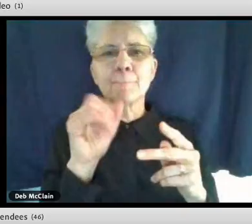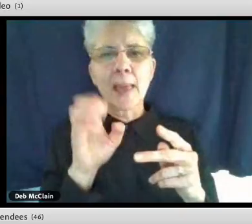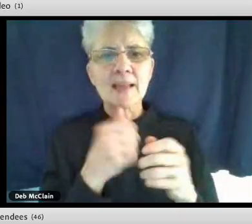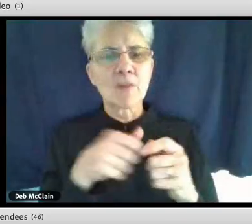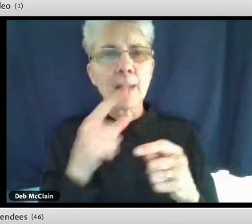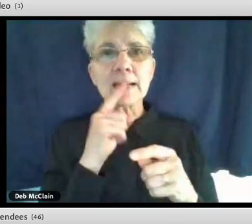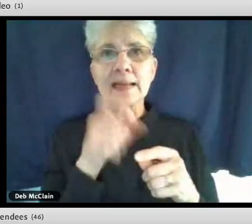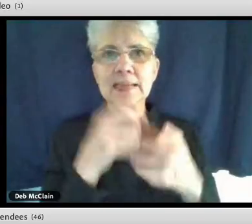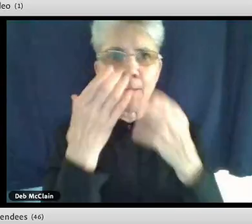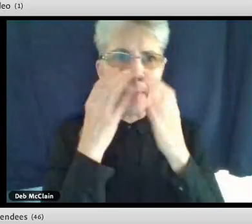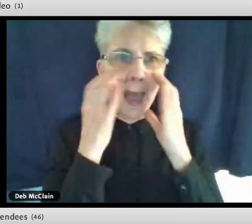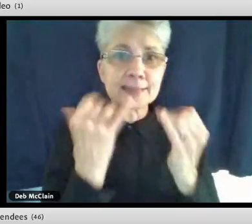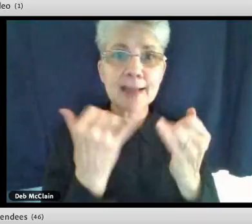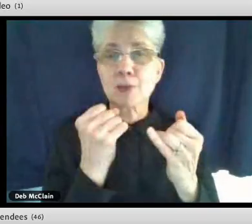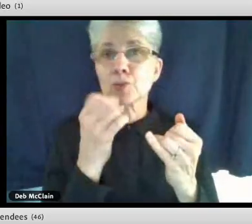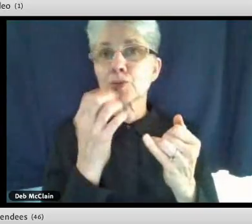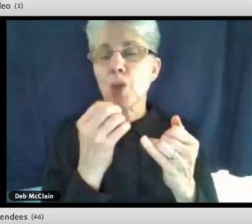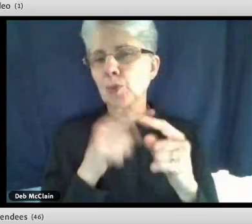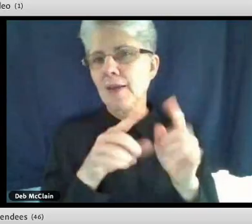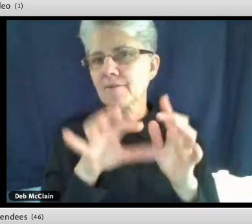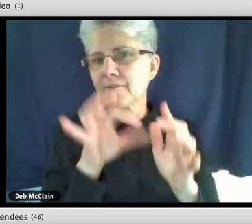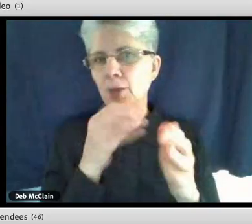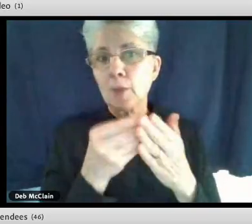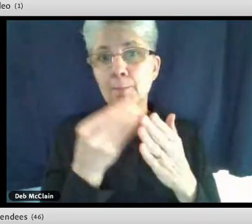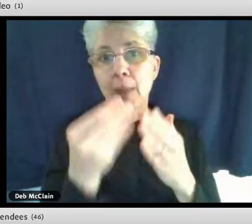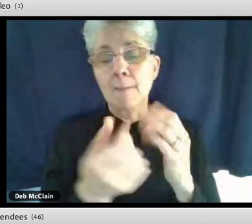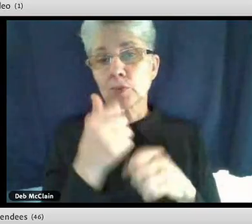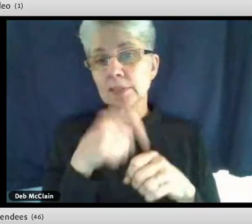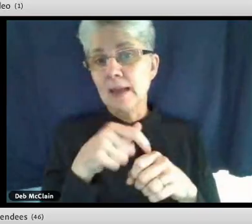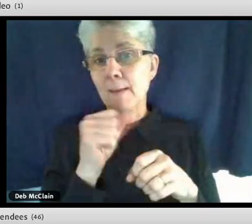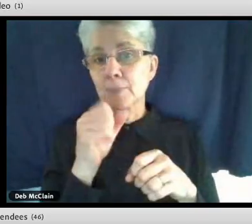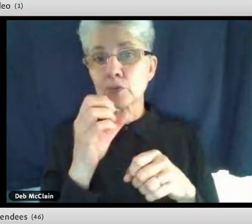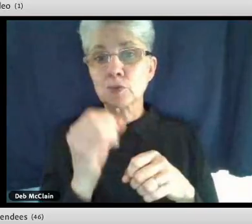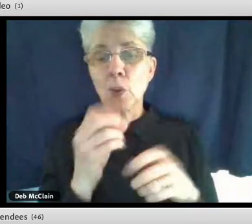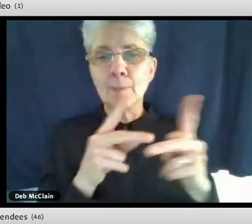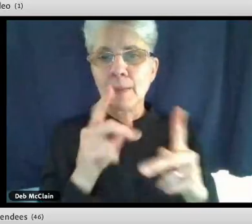and you can't find them to buy them most of the time, and people have stockpiled them or stolen them,